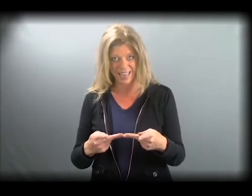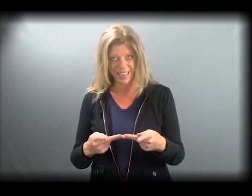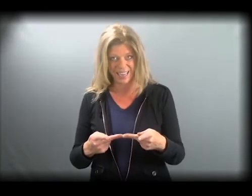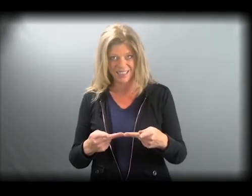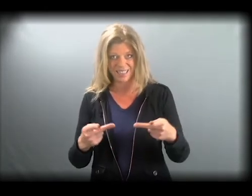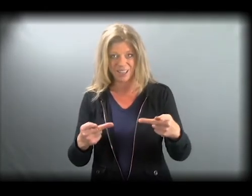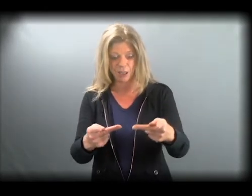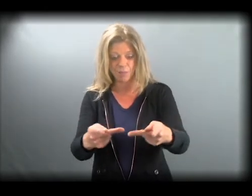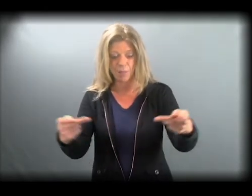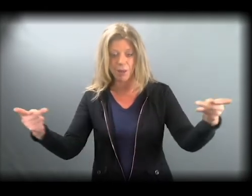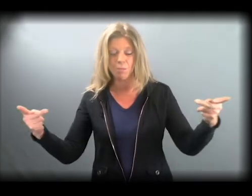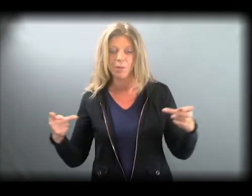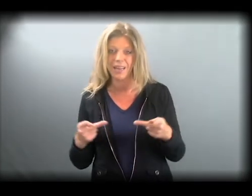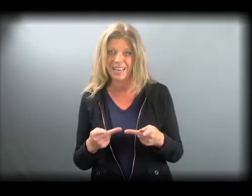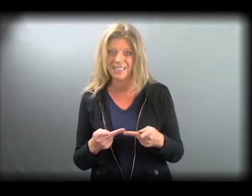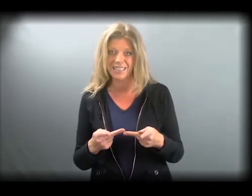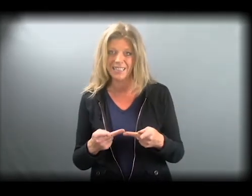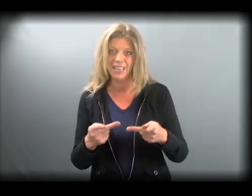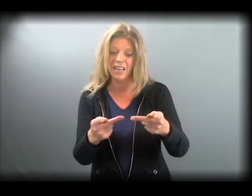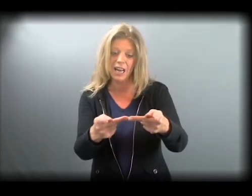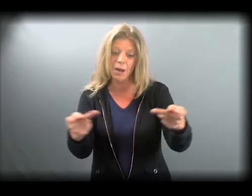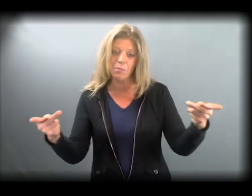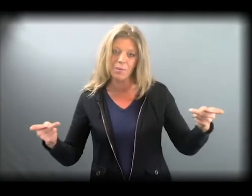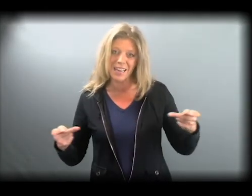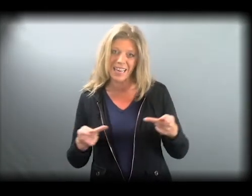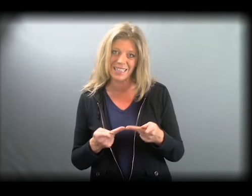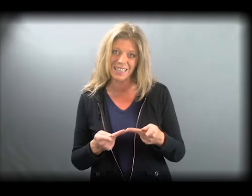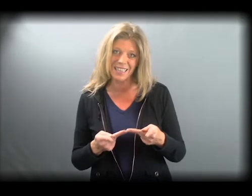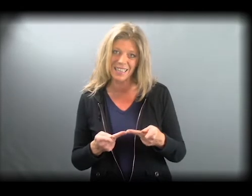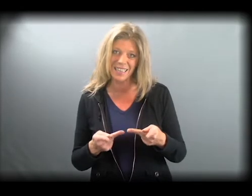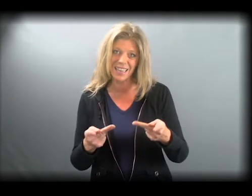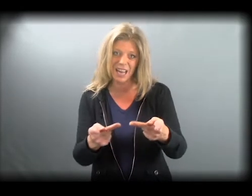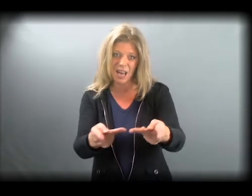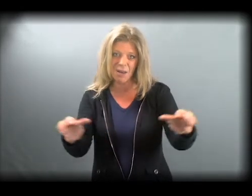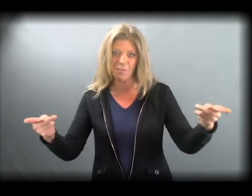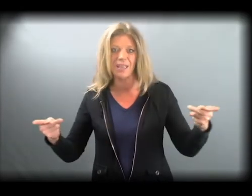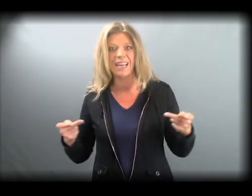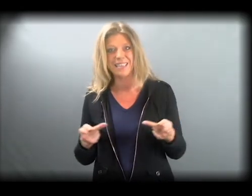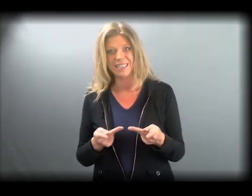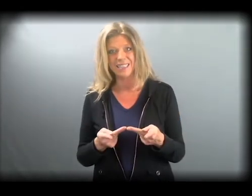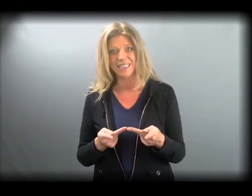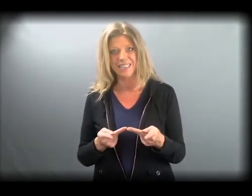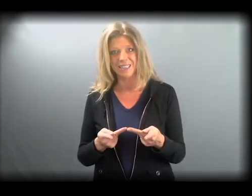So, PLACE PLACE